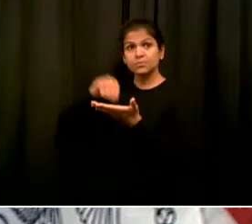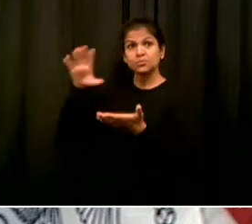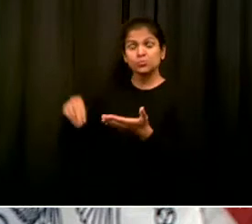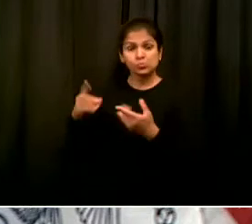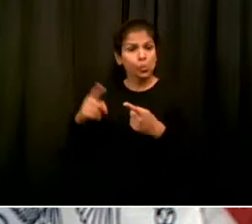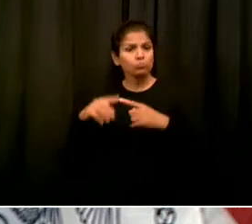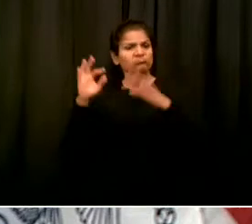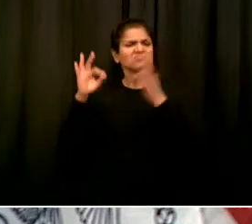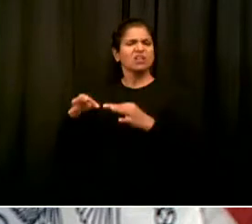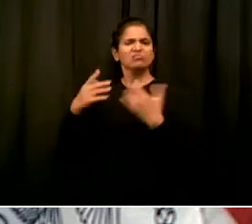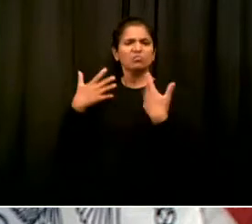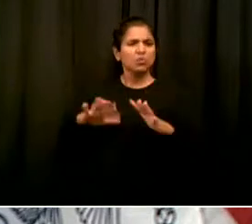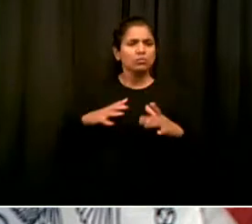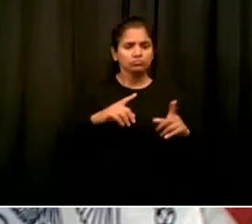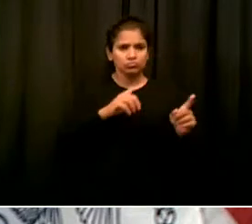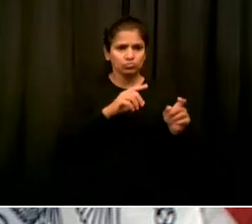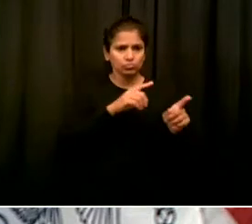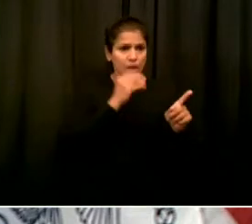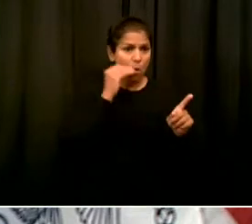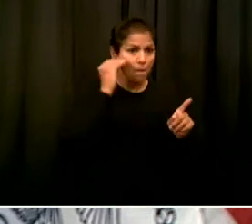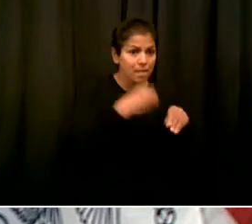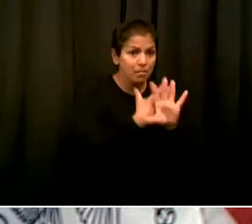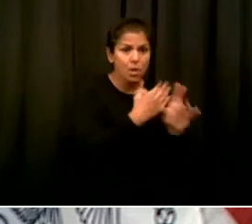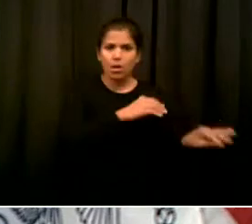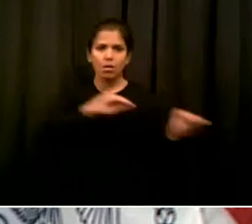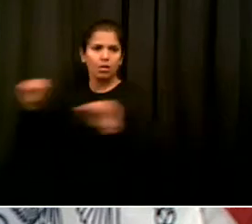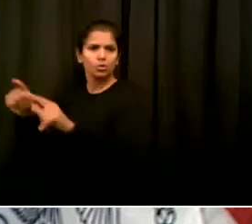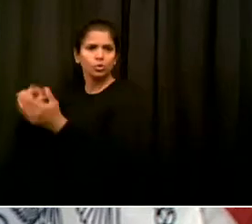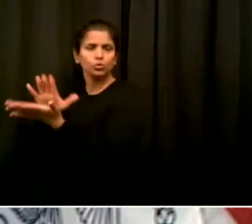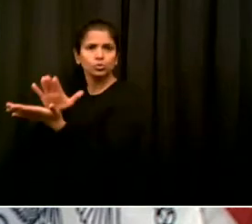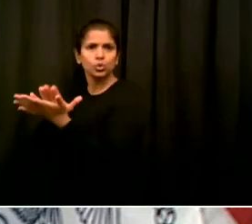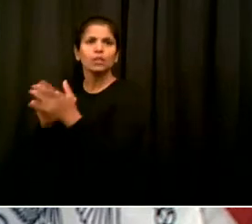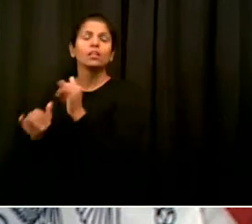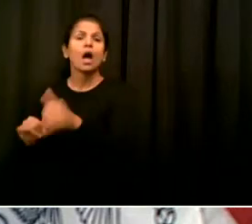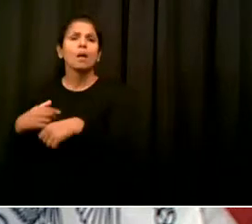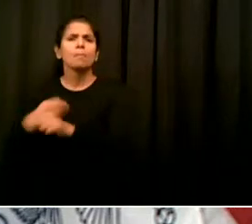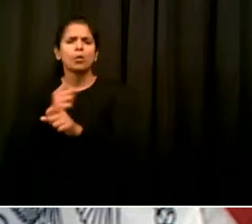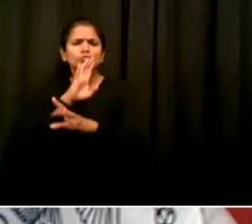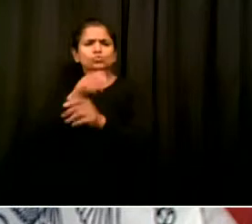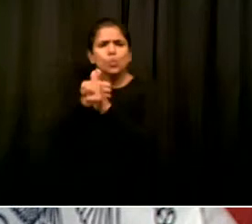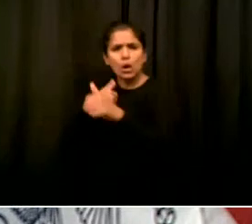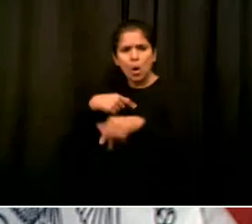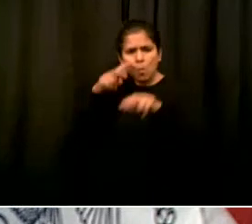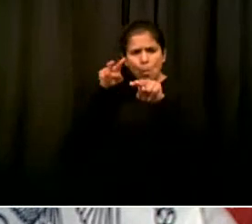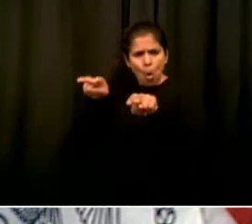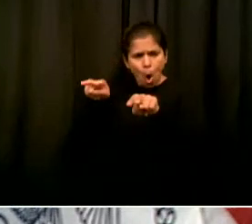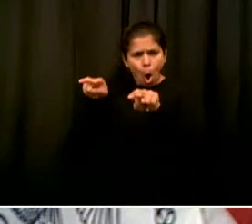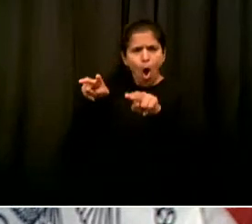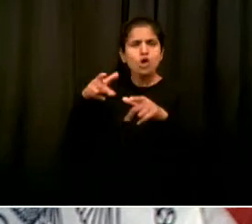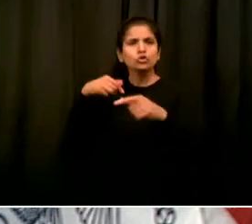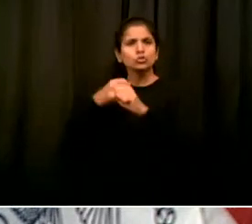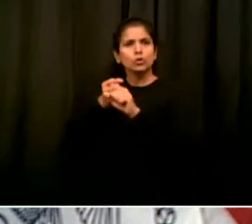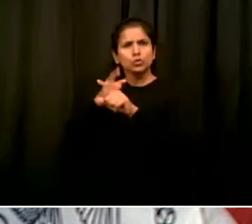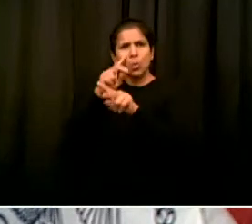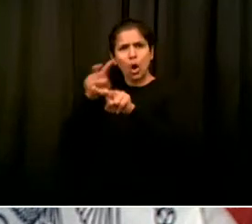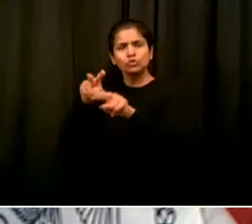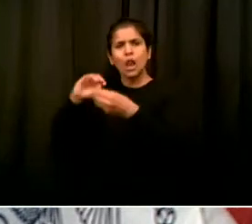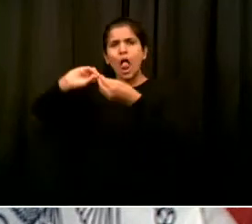NOVEMBER 15th. BUT WE REALLY NEED TO START SETTLING THINGS AND MAKING FINAL DEDESCIIOIOSN A AUT